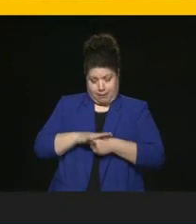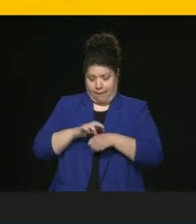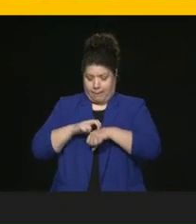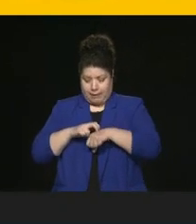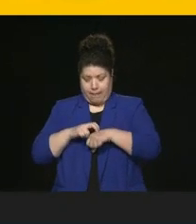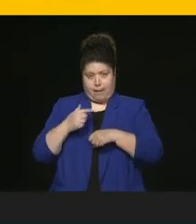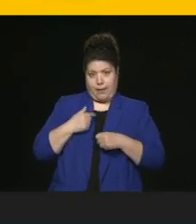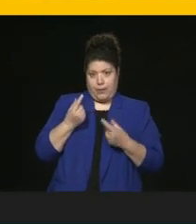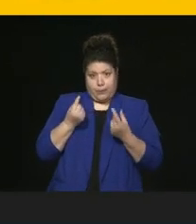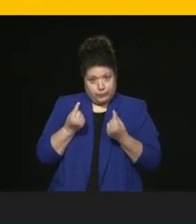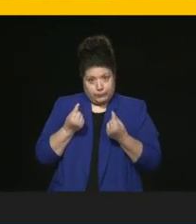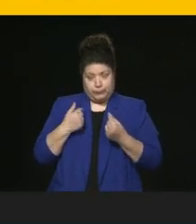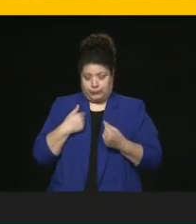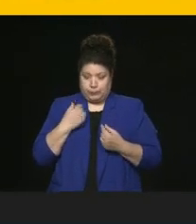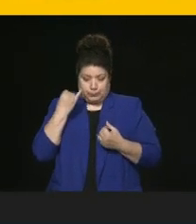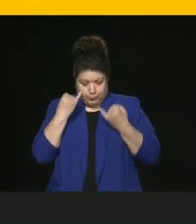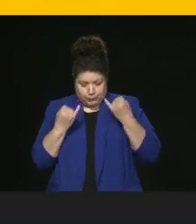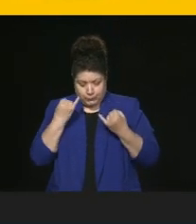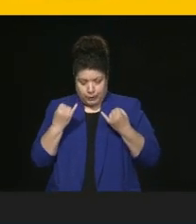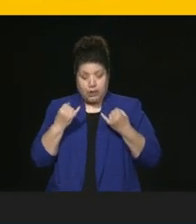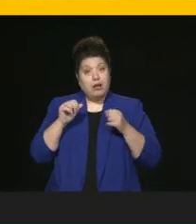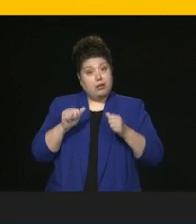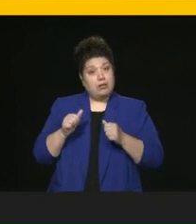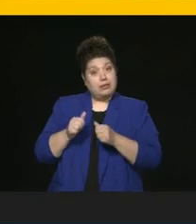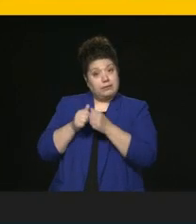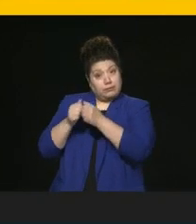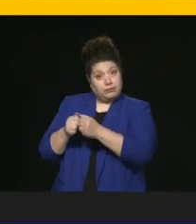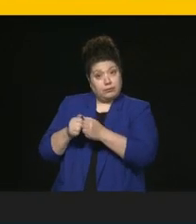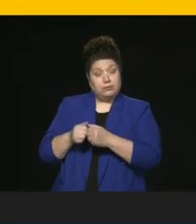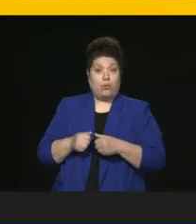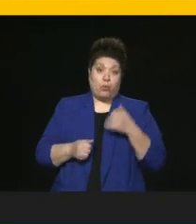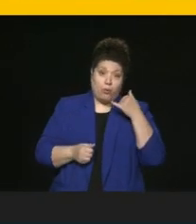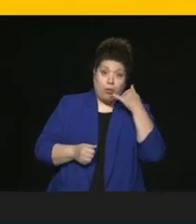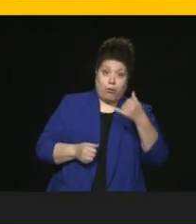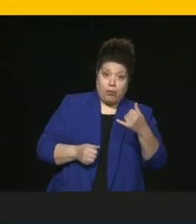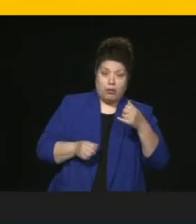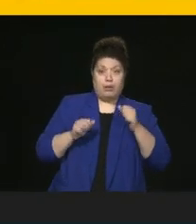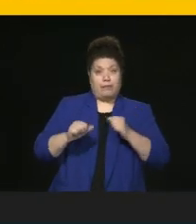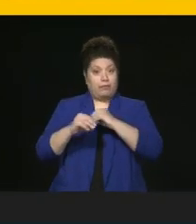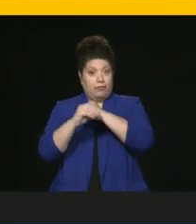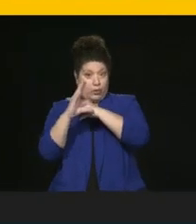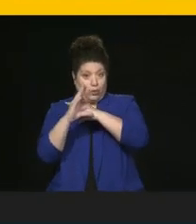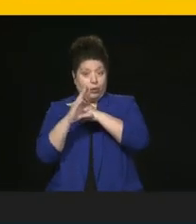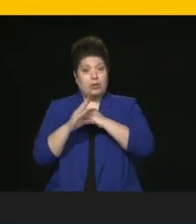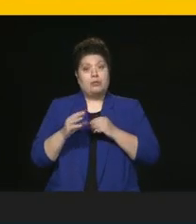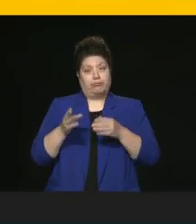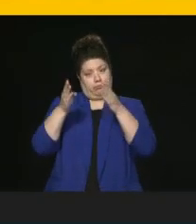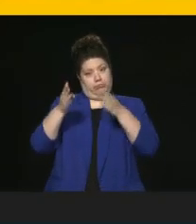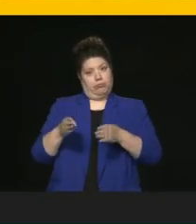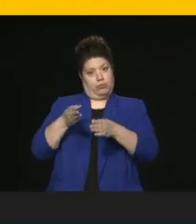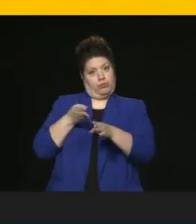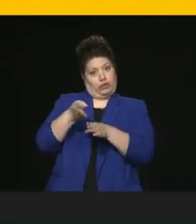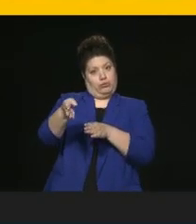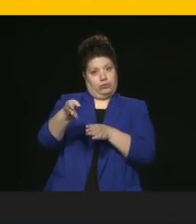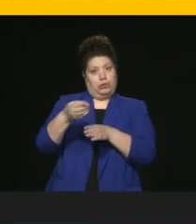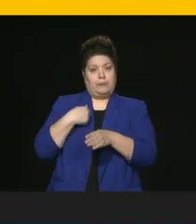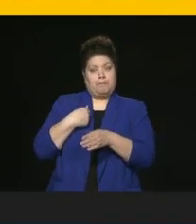ANXIETY, STRESS OR OTHER ISSUES. AND THERE ARE OPTIONS SUCH AS TEXTING, CALLING OR CONNECTING